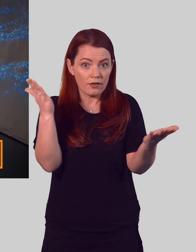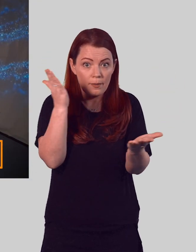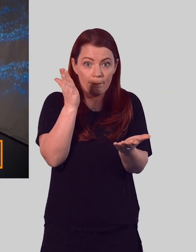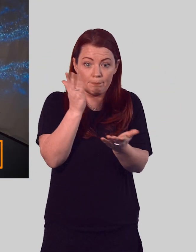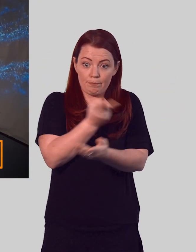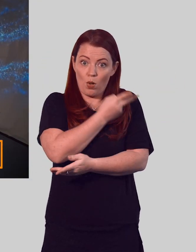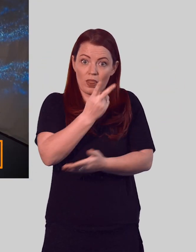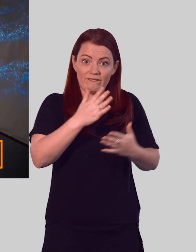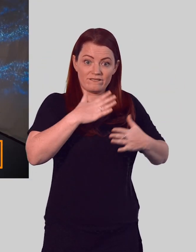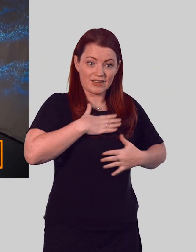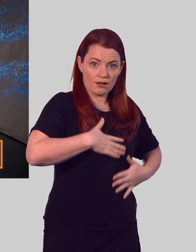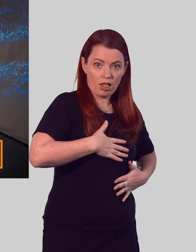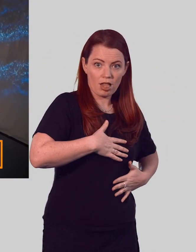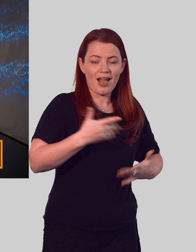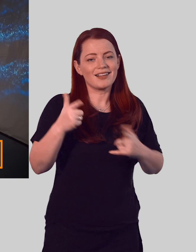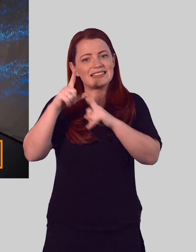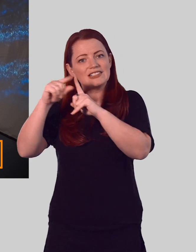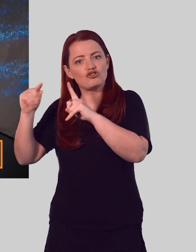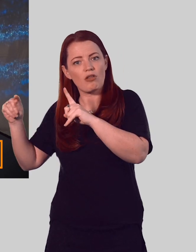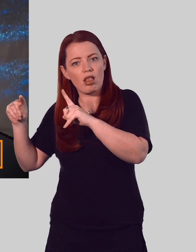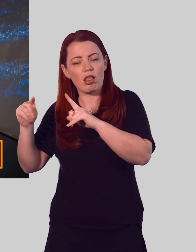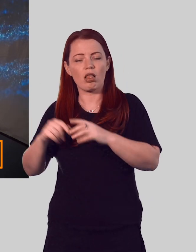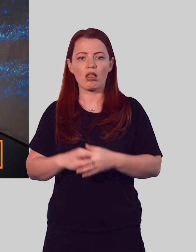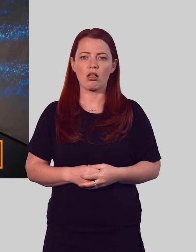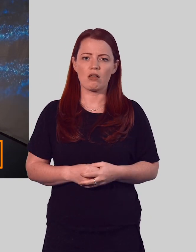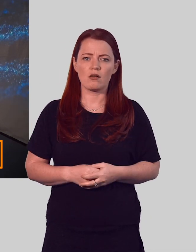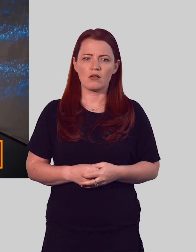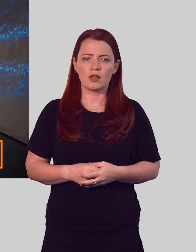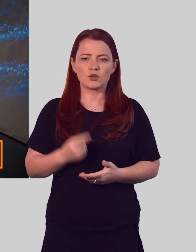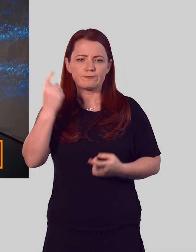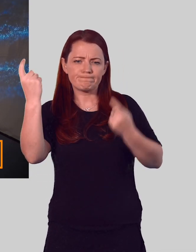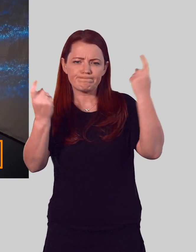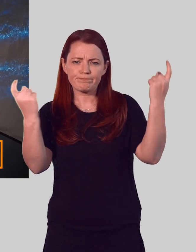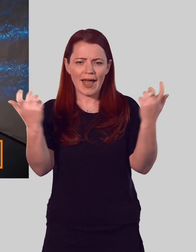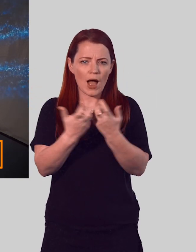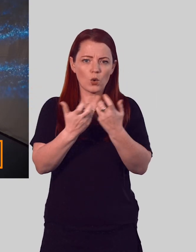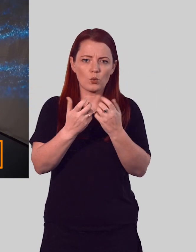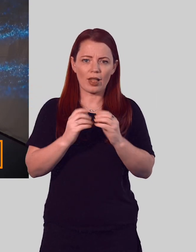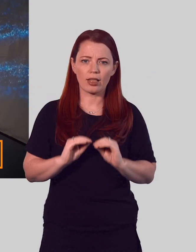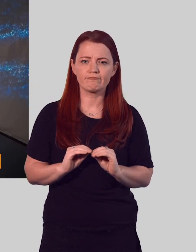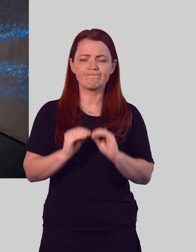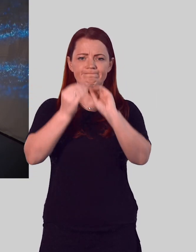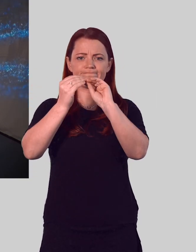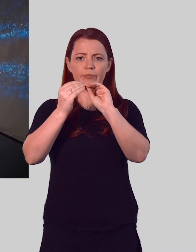digital world to evaluate how you might design the participation with your group.